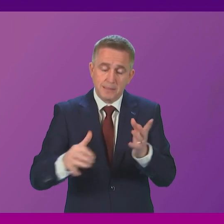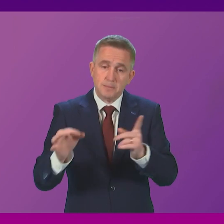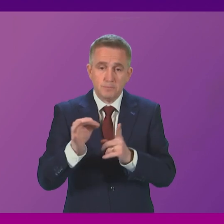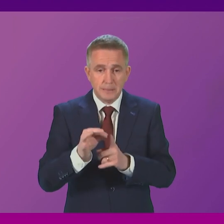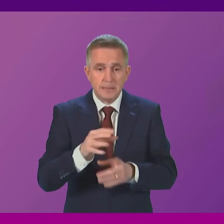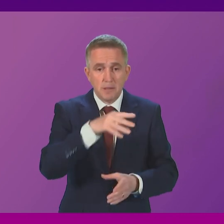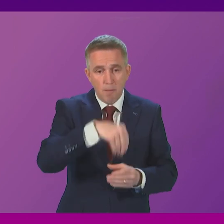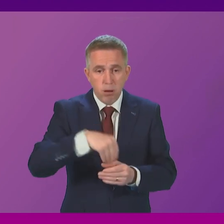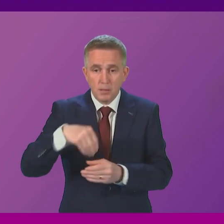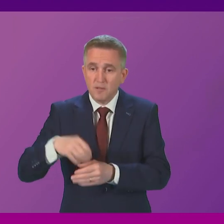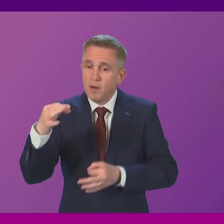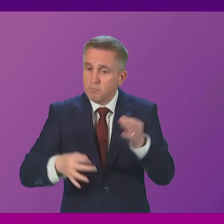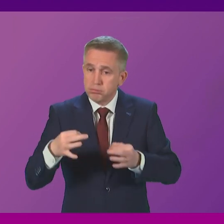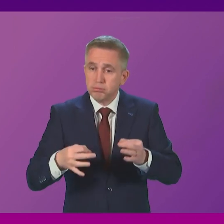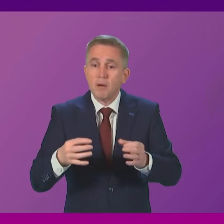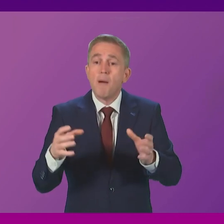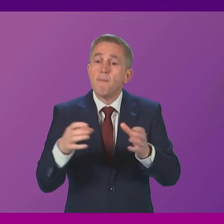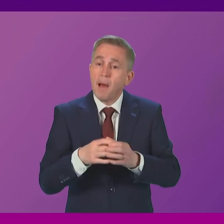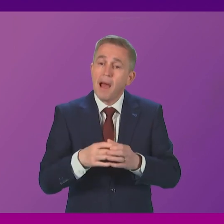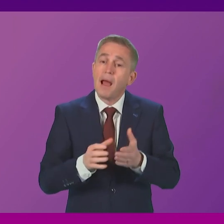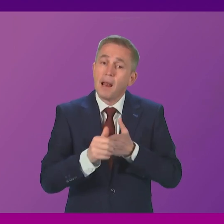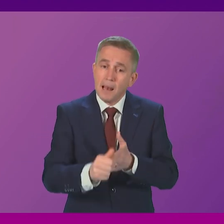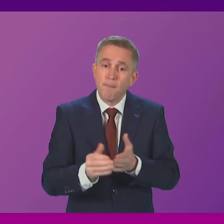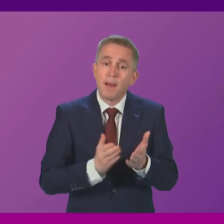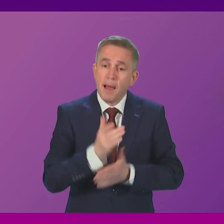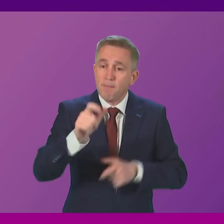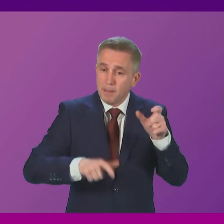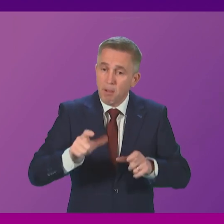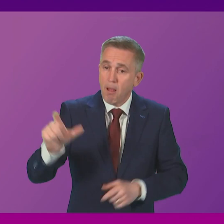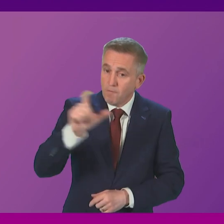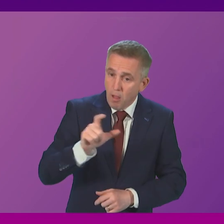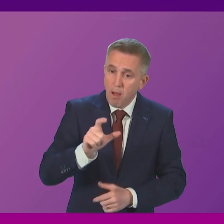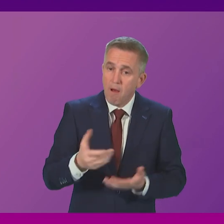led by people of colour and of the Muslim faith.